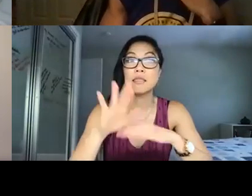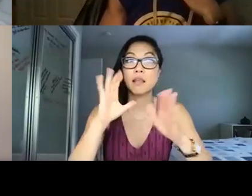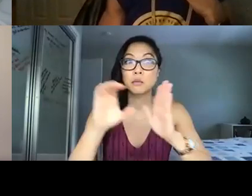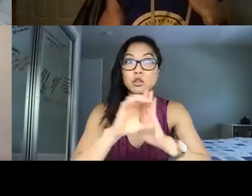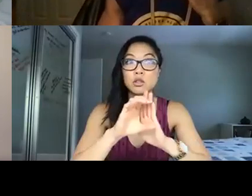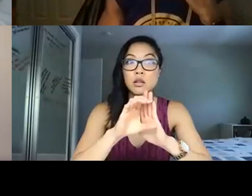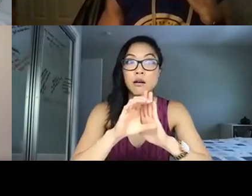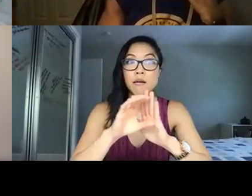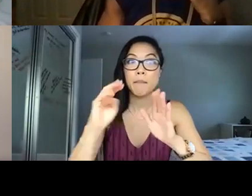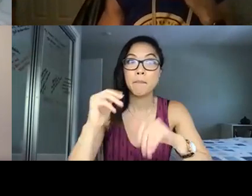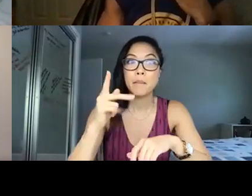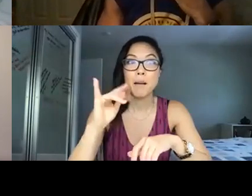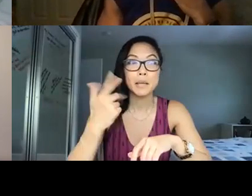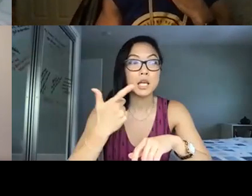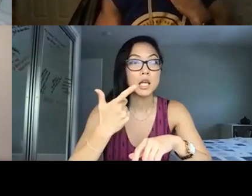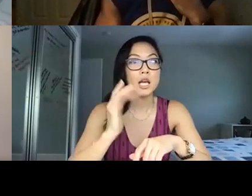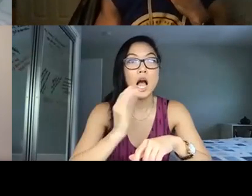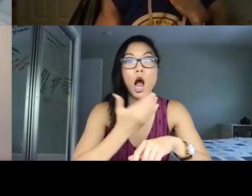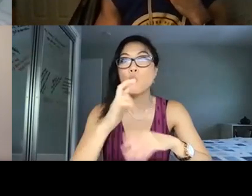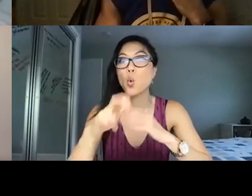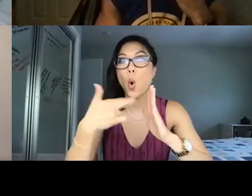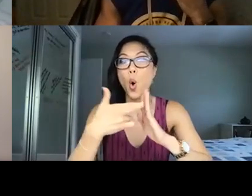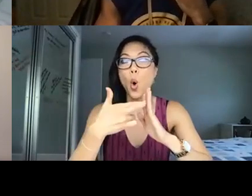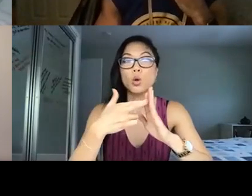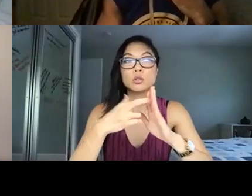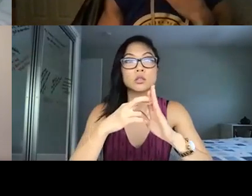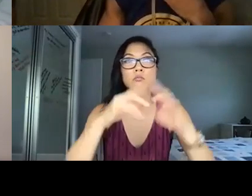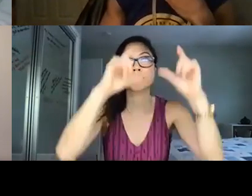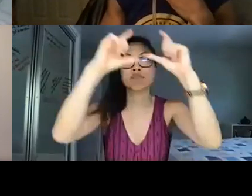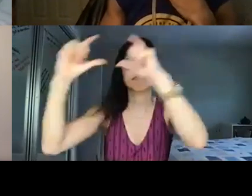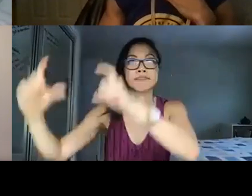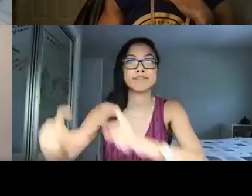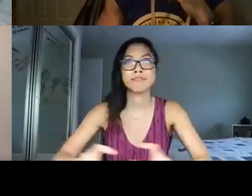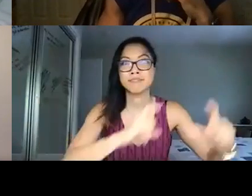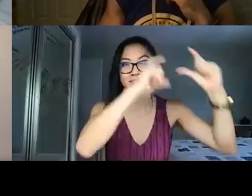ecosystem. Going around Facebook so I'm sure other people have seen it too but basically an